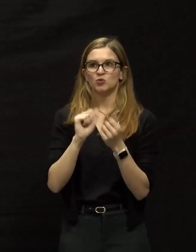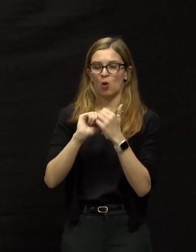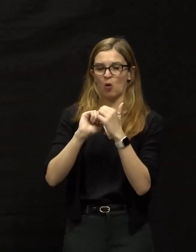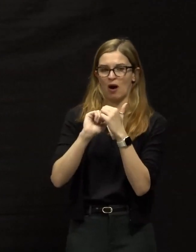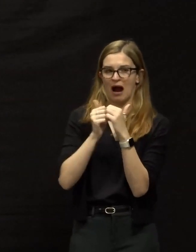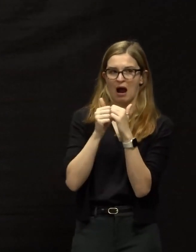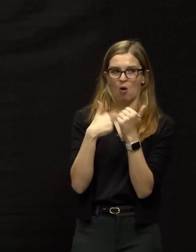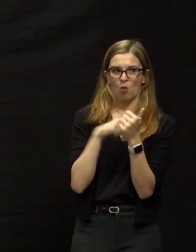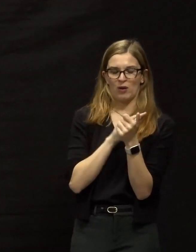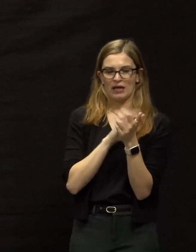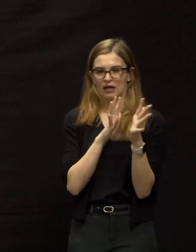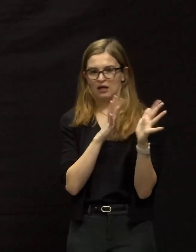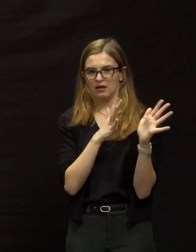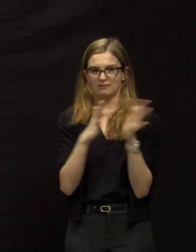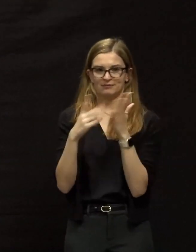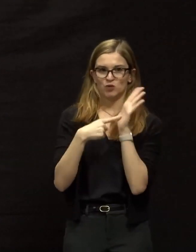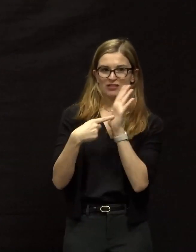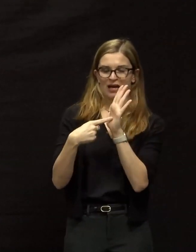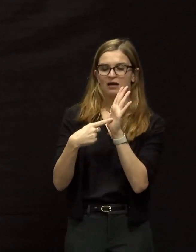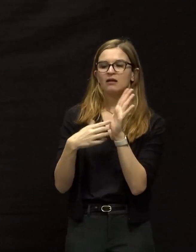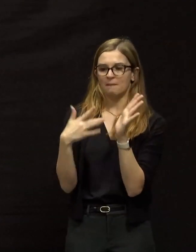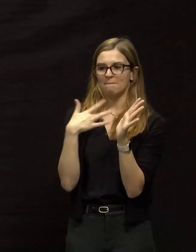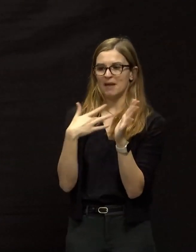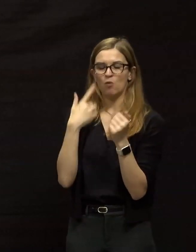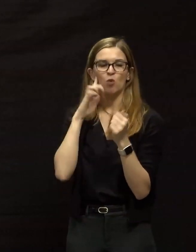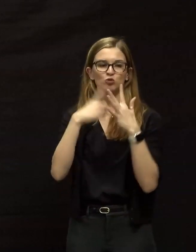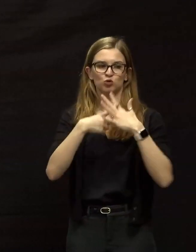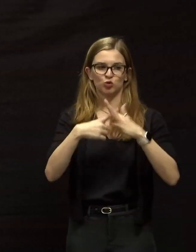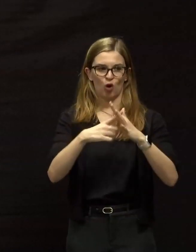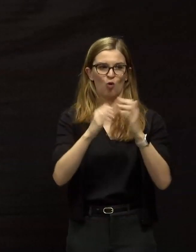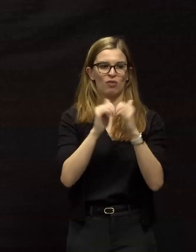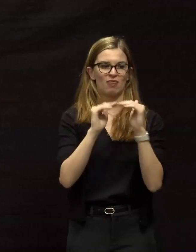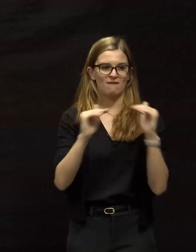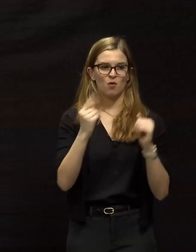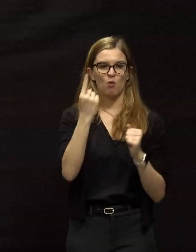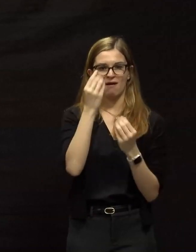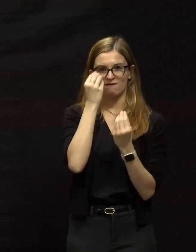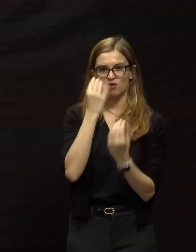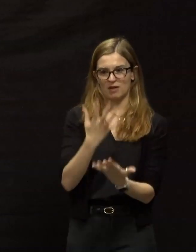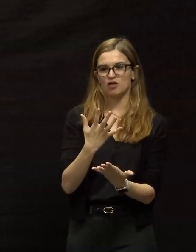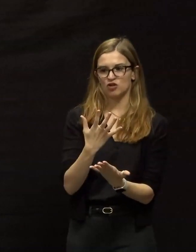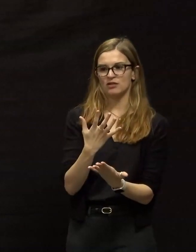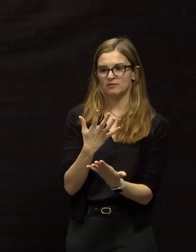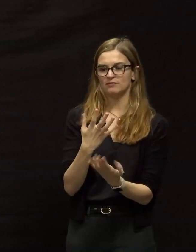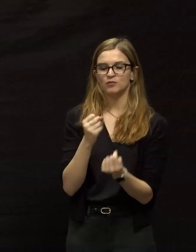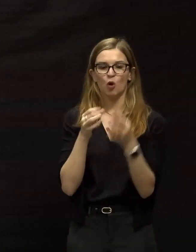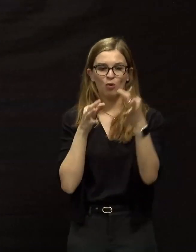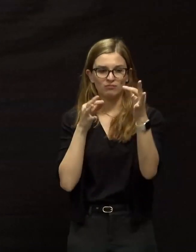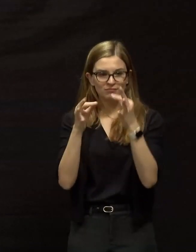it's not in line with my child. So we start with level one information